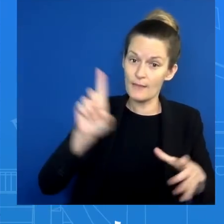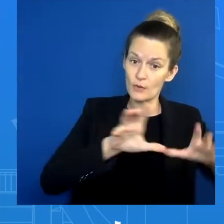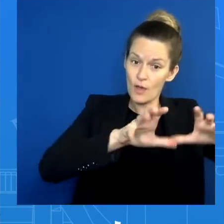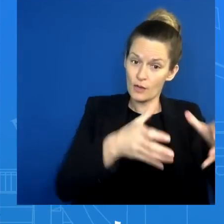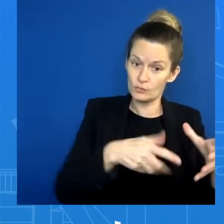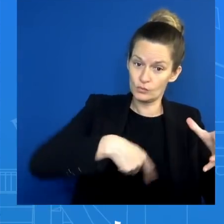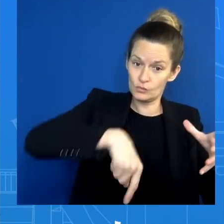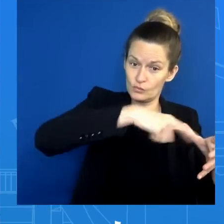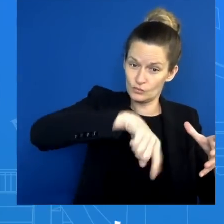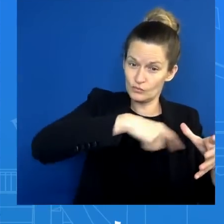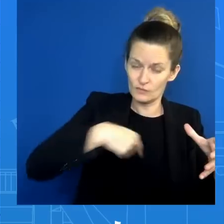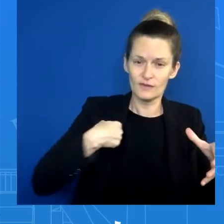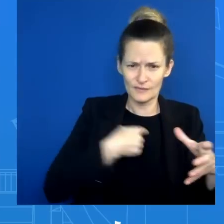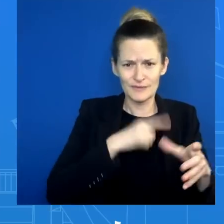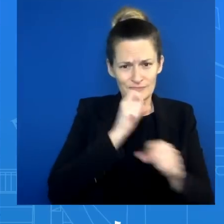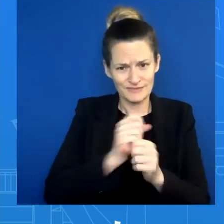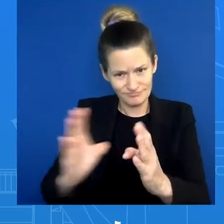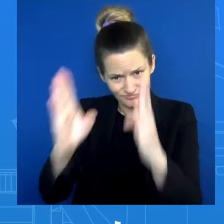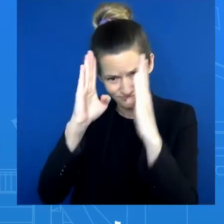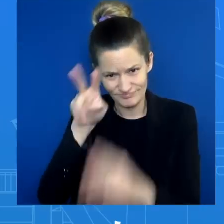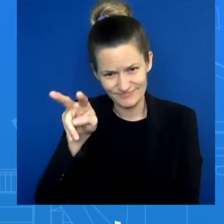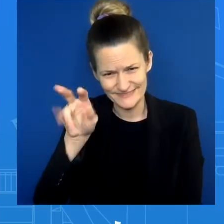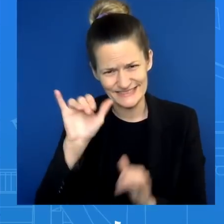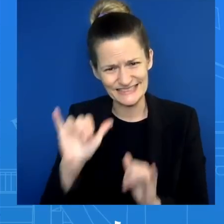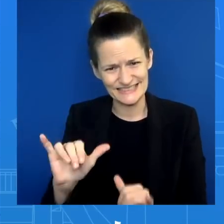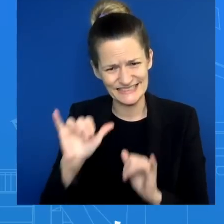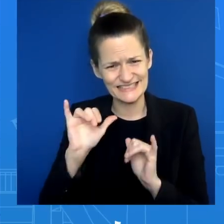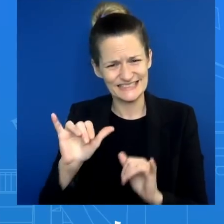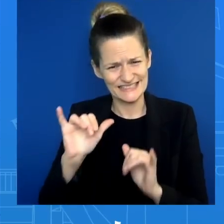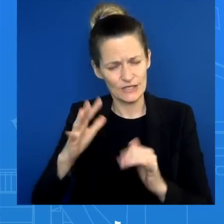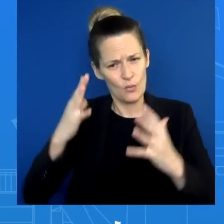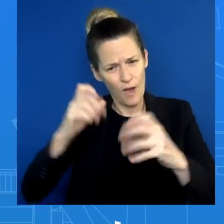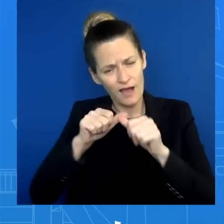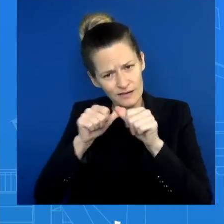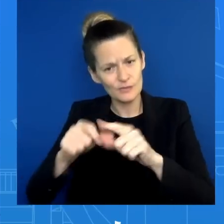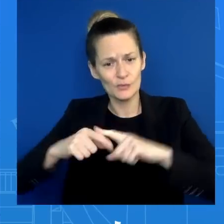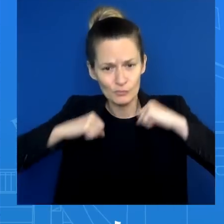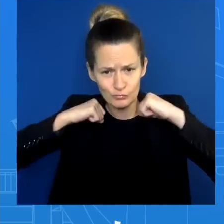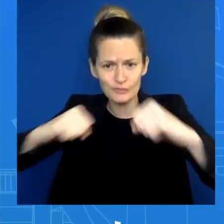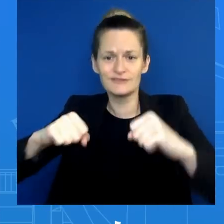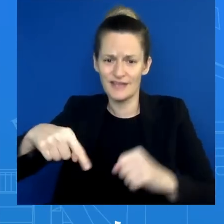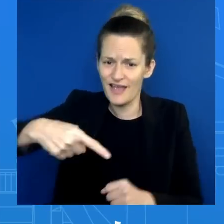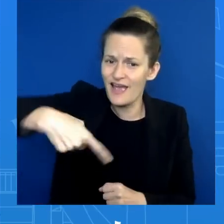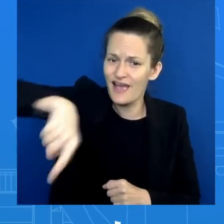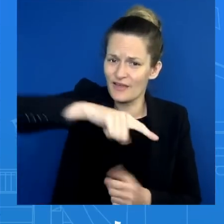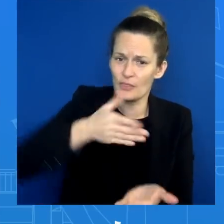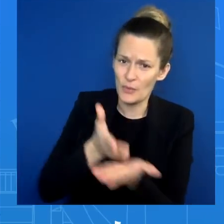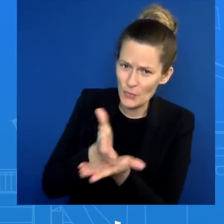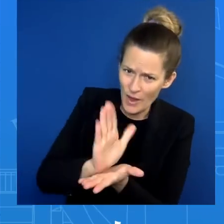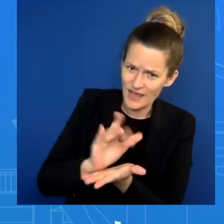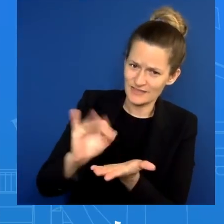That is going to be our focus. But again, this is majority the majority of folks here